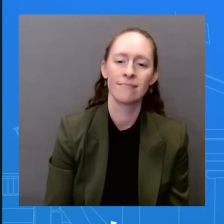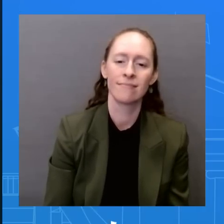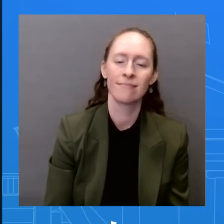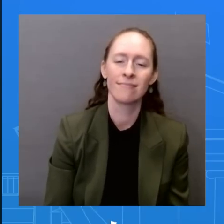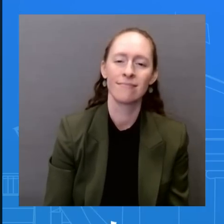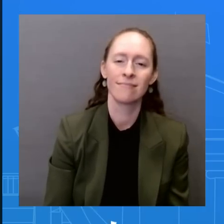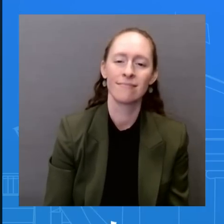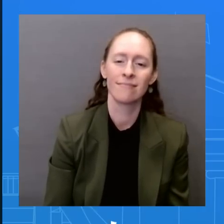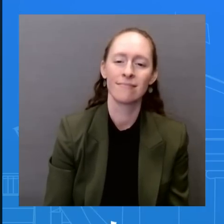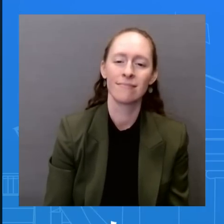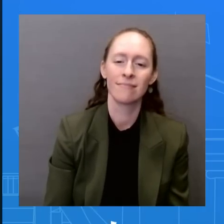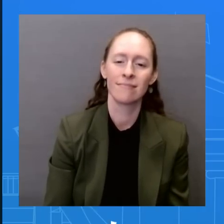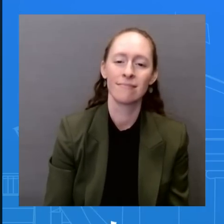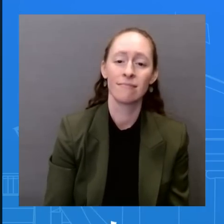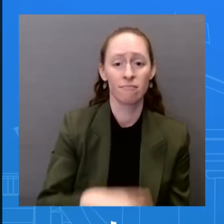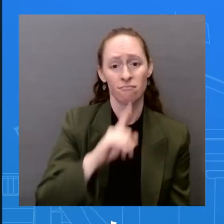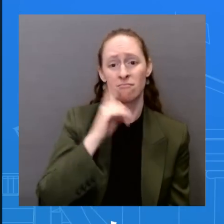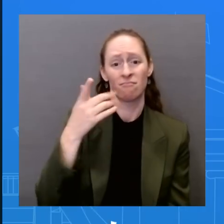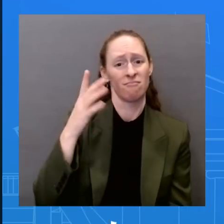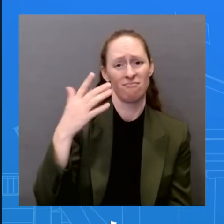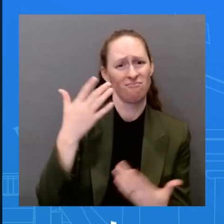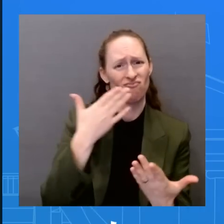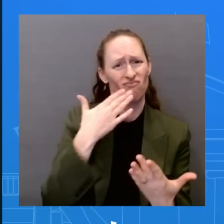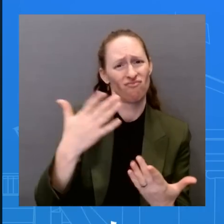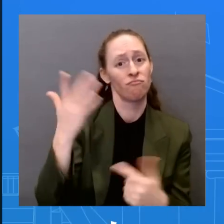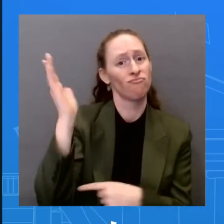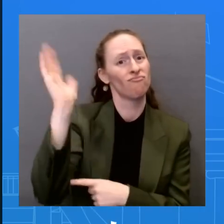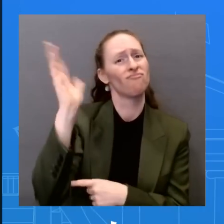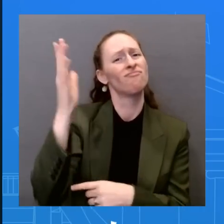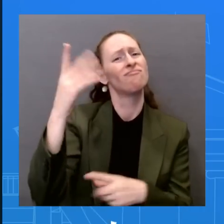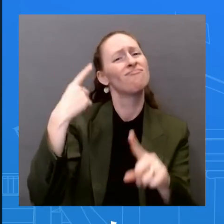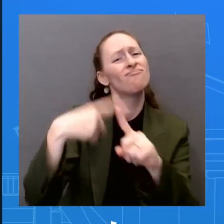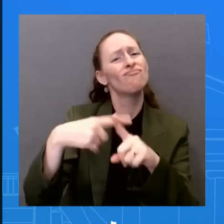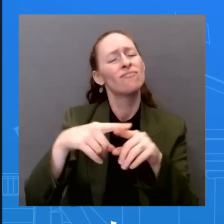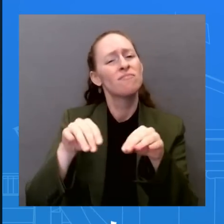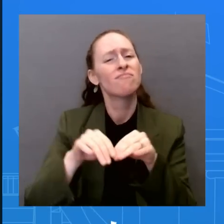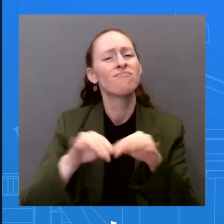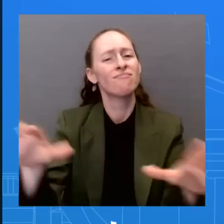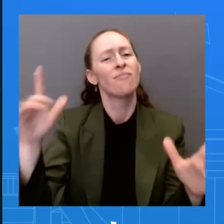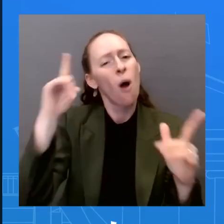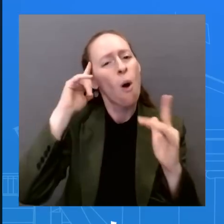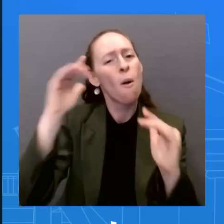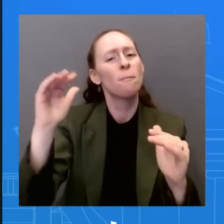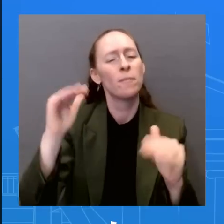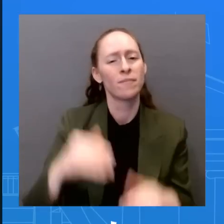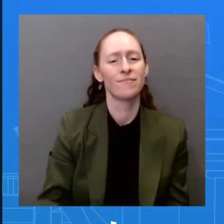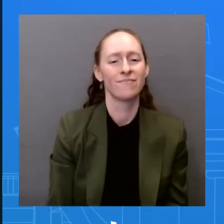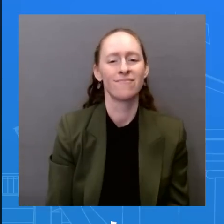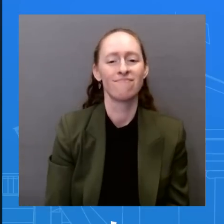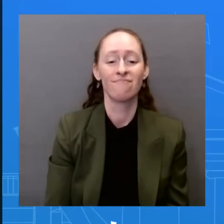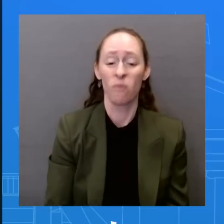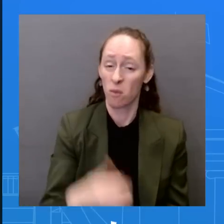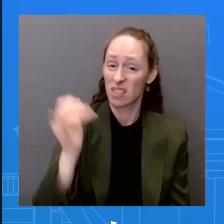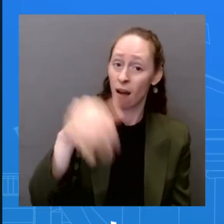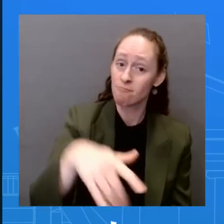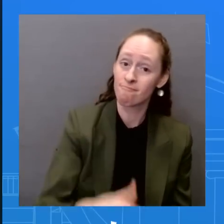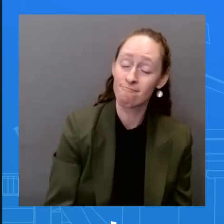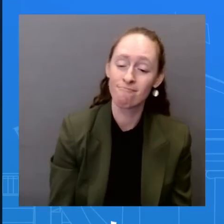And -- and so, I'll just leave it there at that time. Go ahead. The Press: Thank you, Karine. I have a couple of questions on China, but, first,